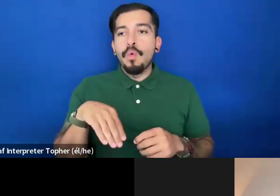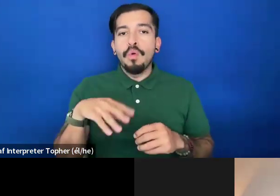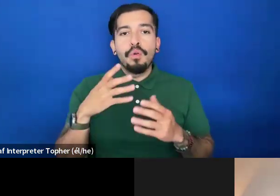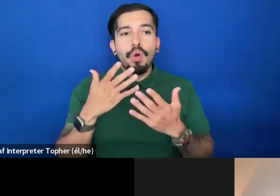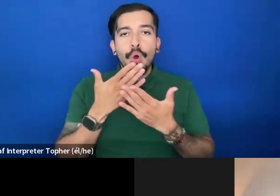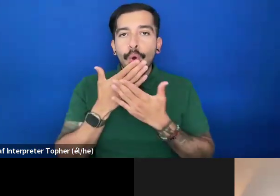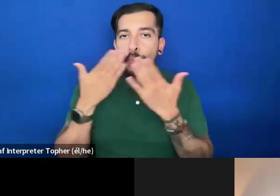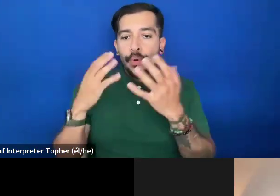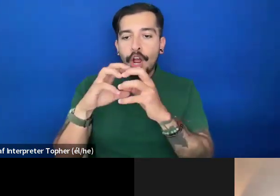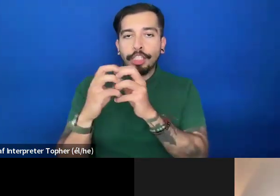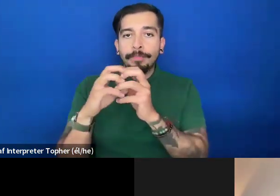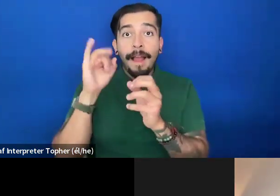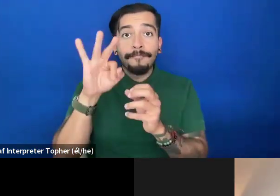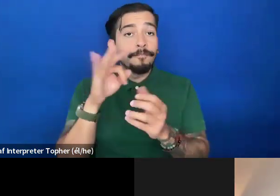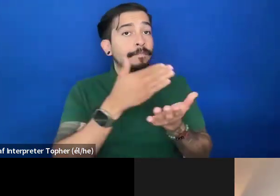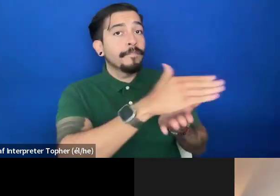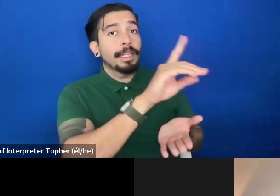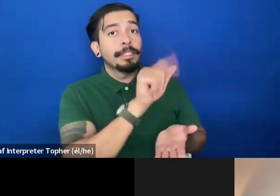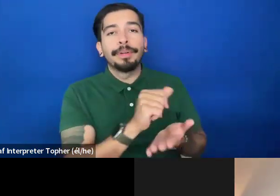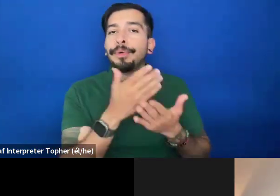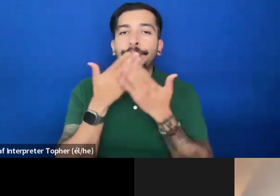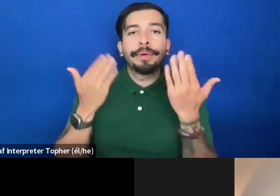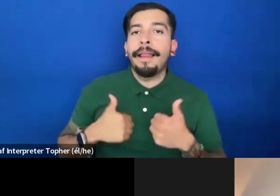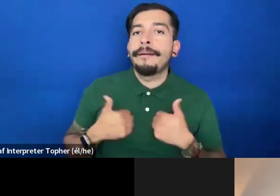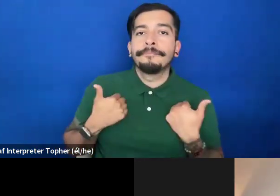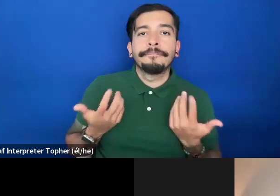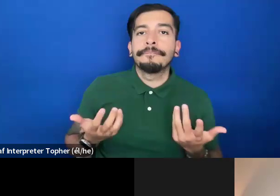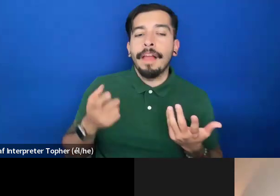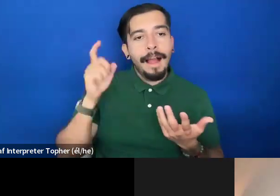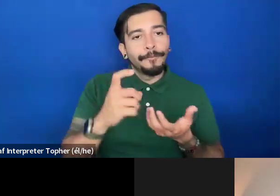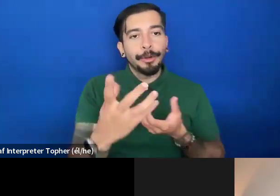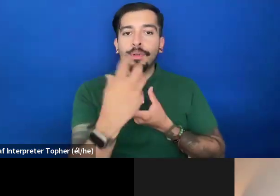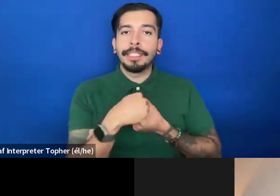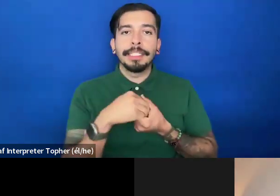I, I have challenged people to like try to give me, and try to